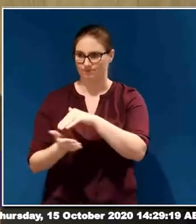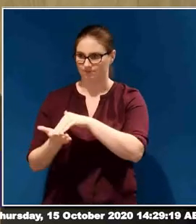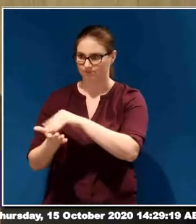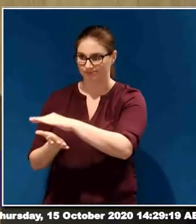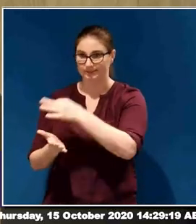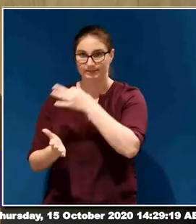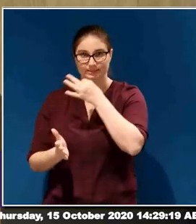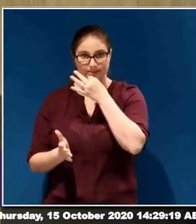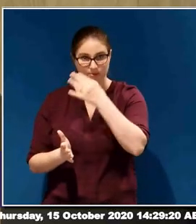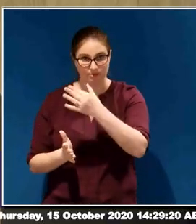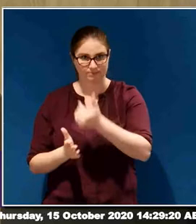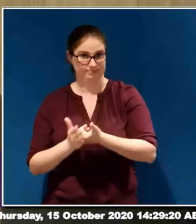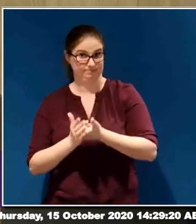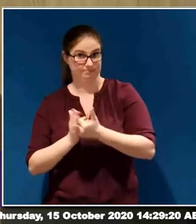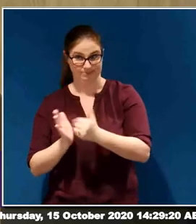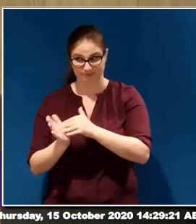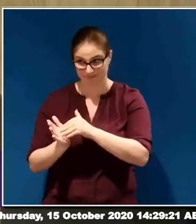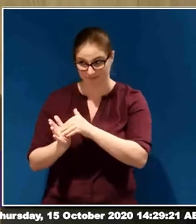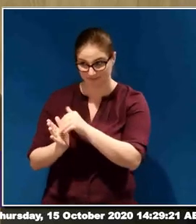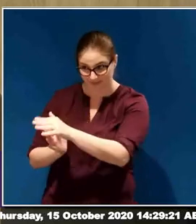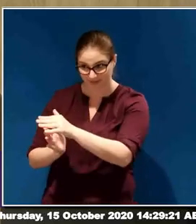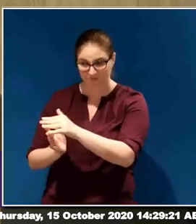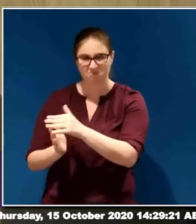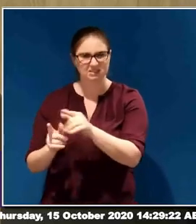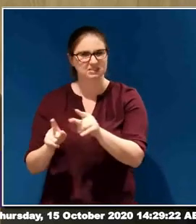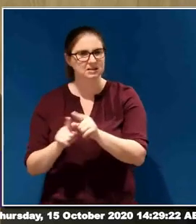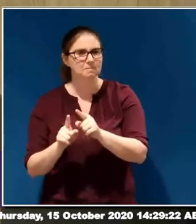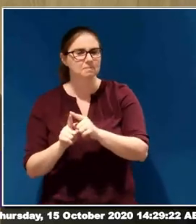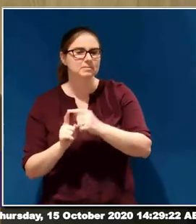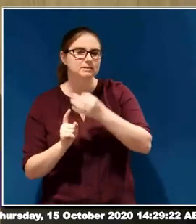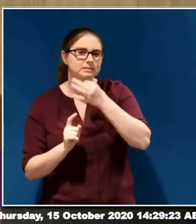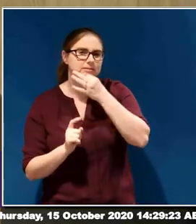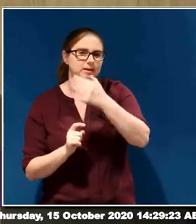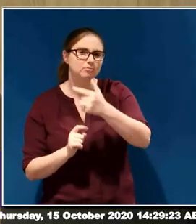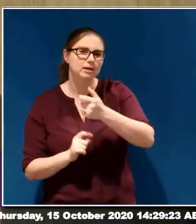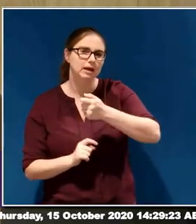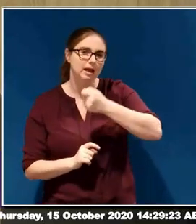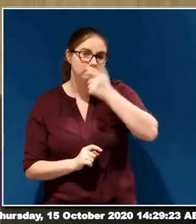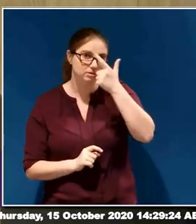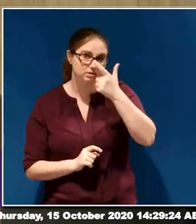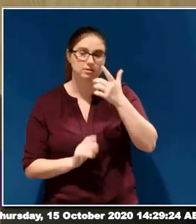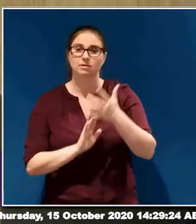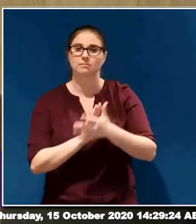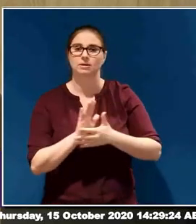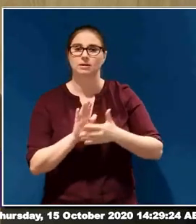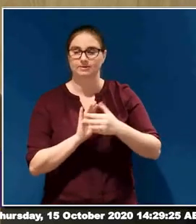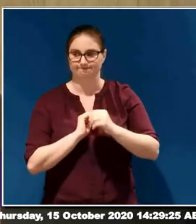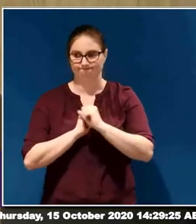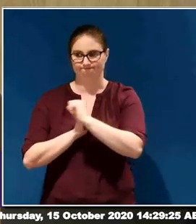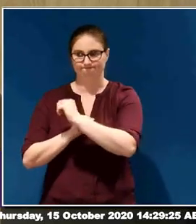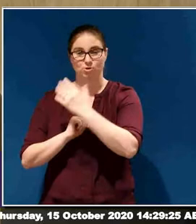student's education cannot be negatively impacted by suspensions and exclusions.